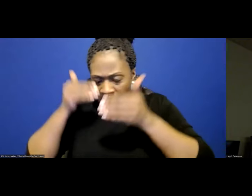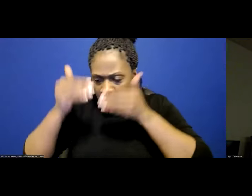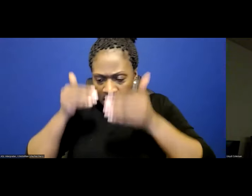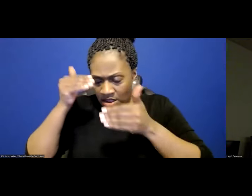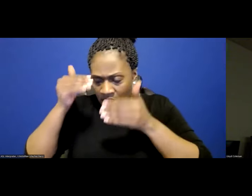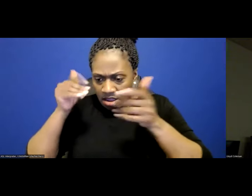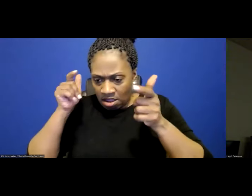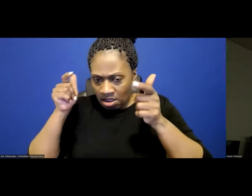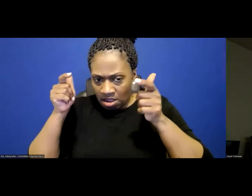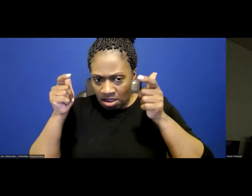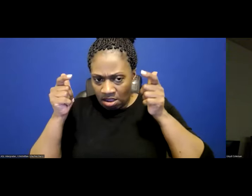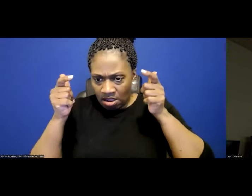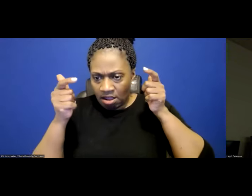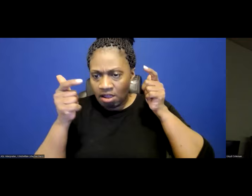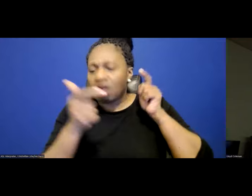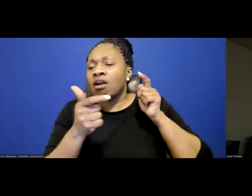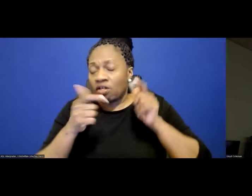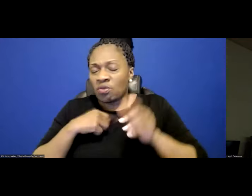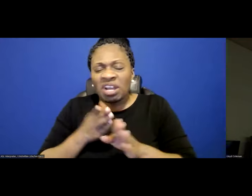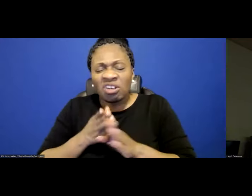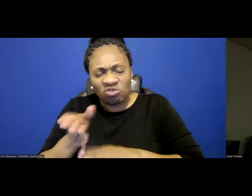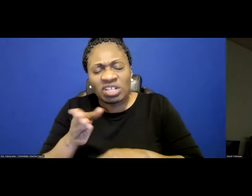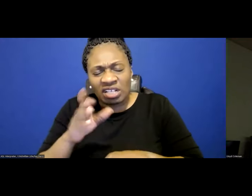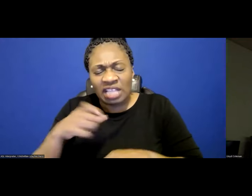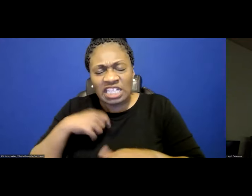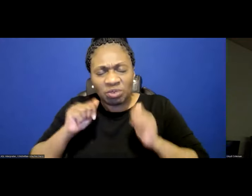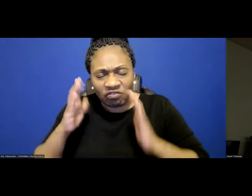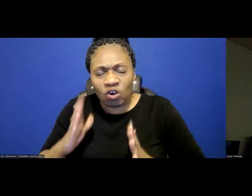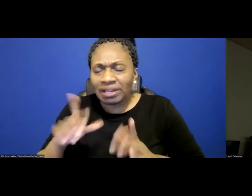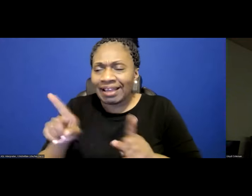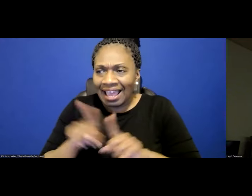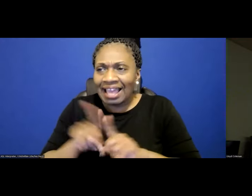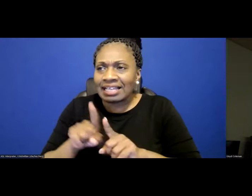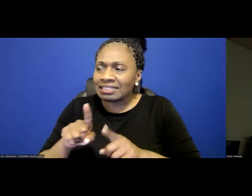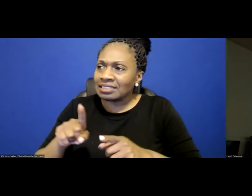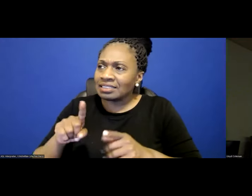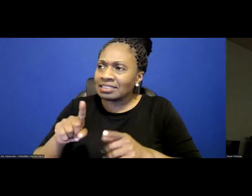as a performer and the composer. And I'm always interested when I meet other disabled artists